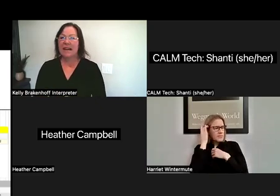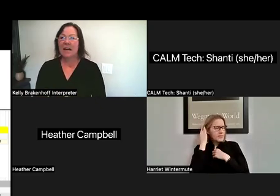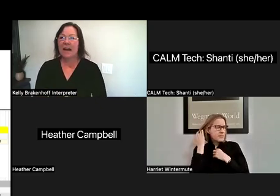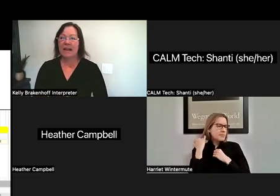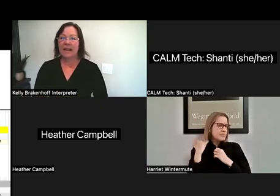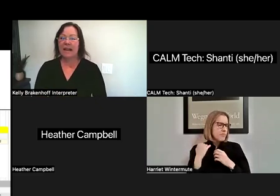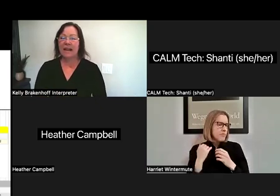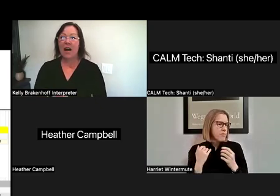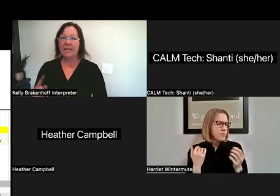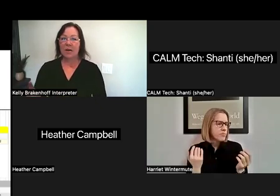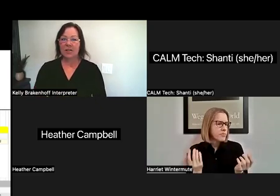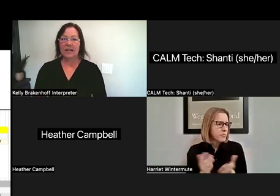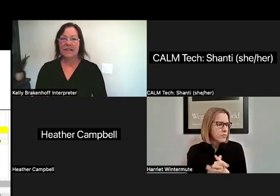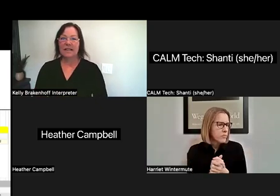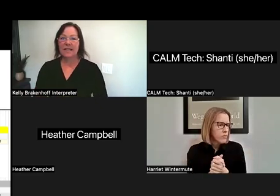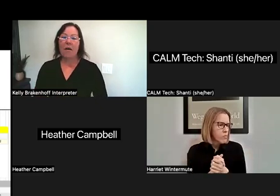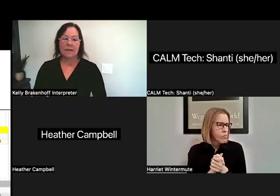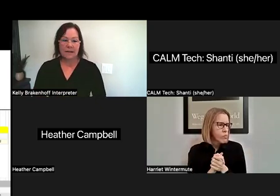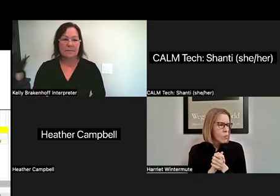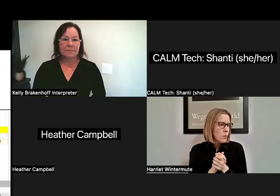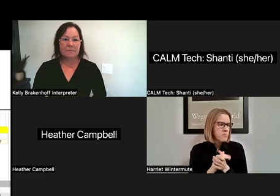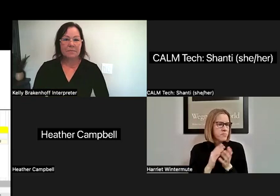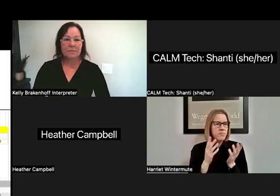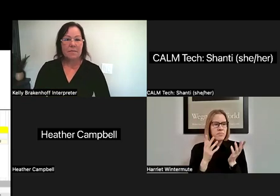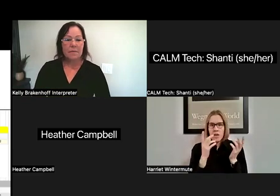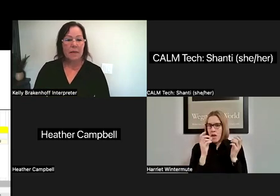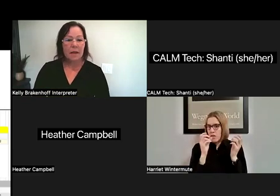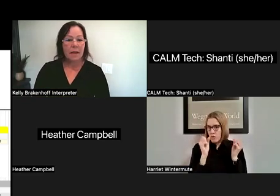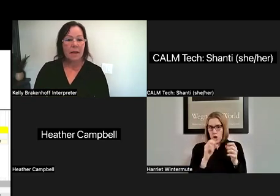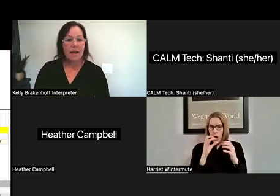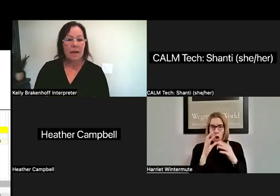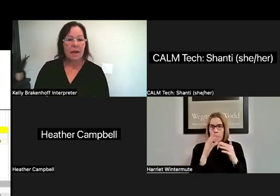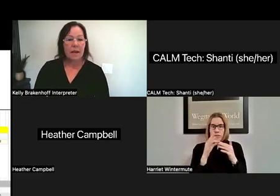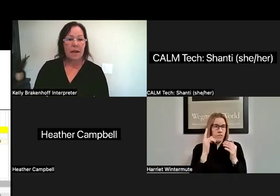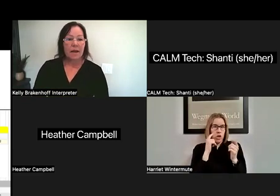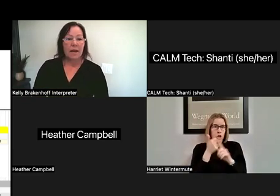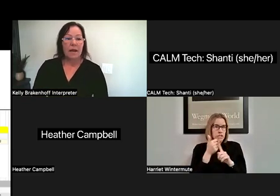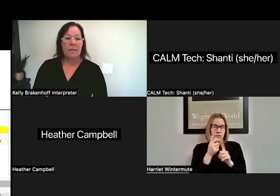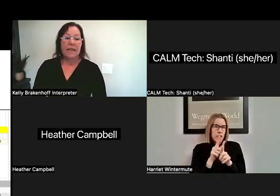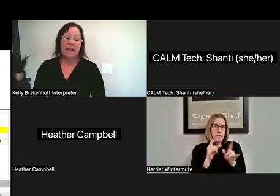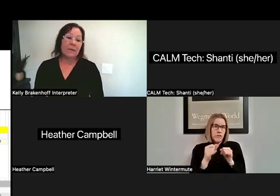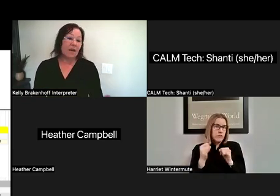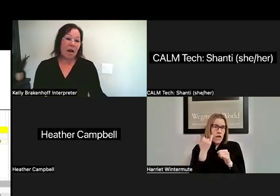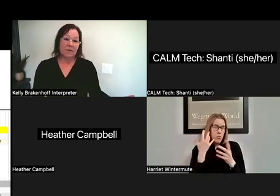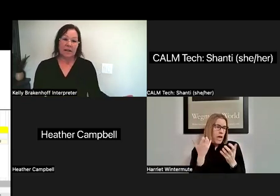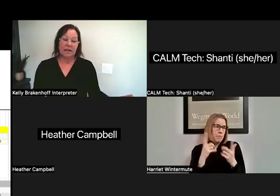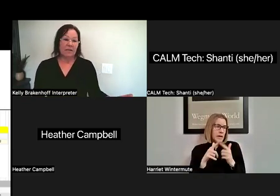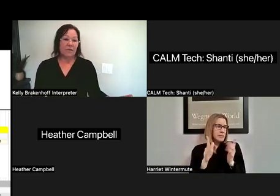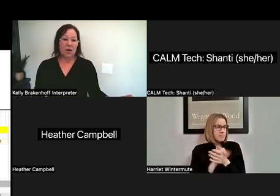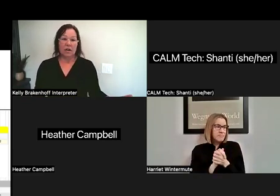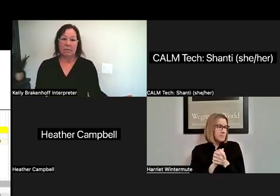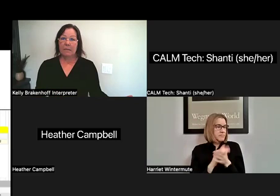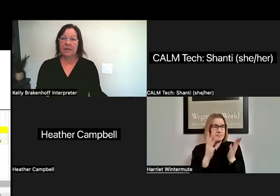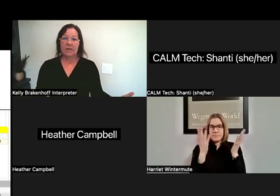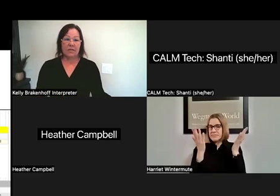up that on smart sheets it's the opposite. But that can be an option for people to use